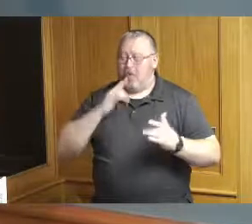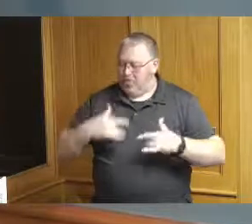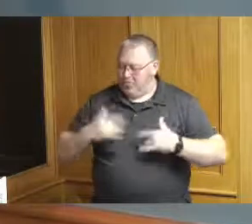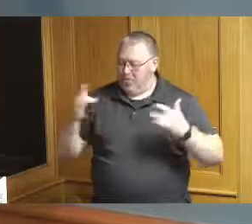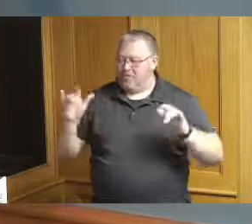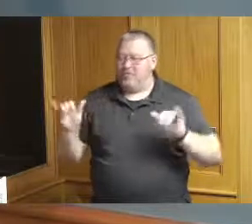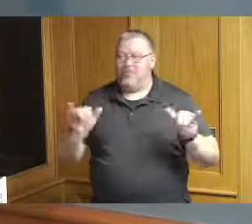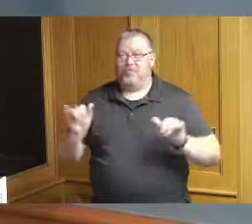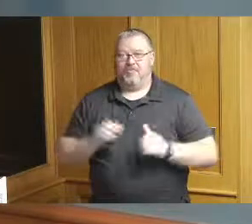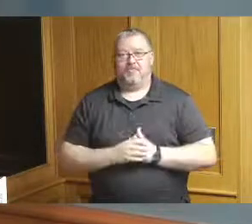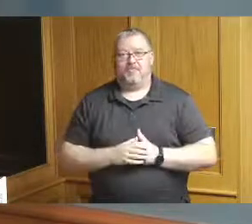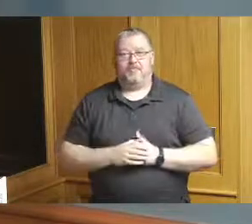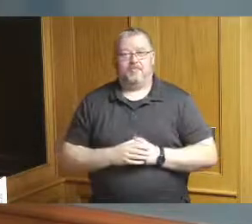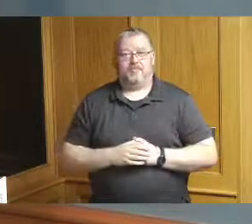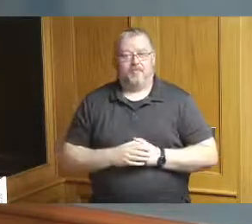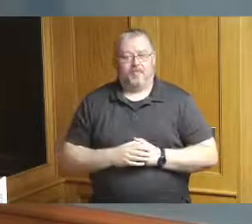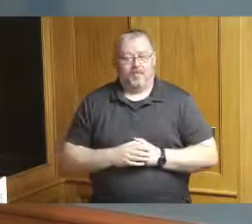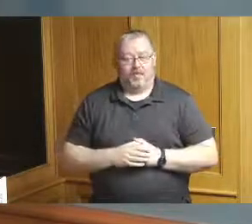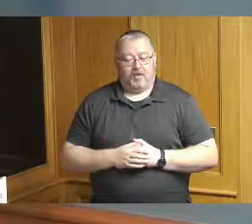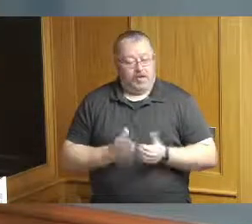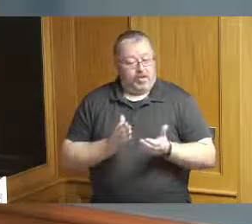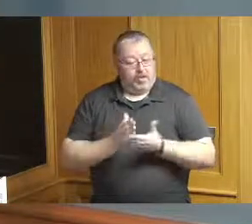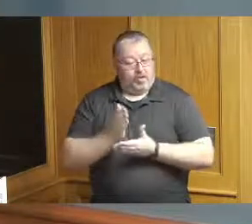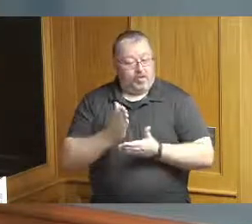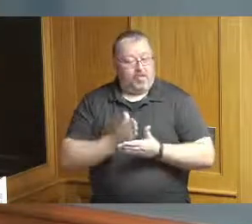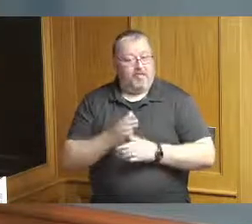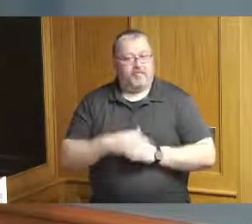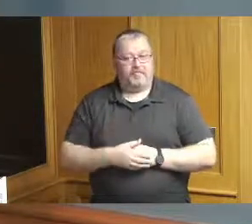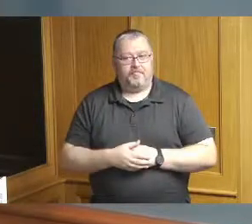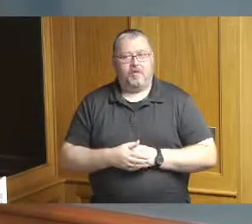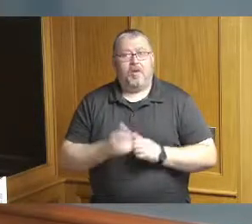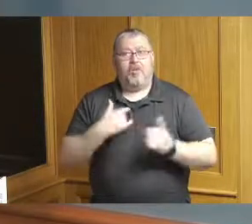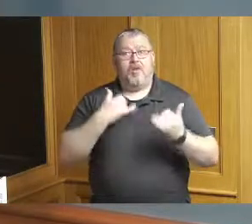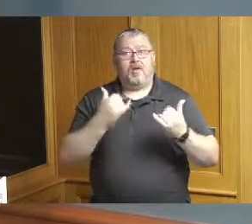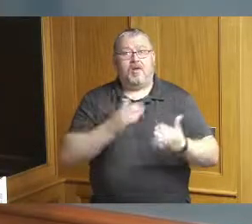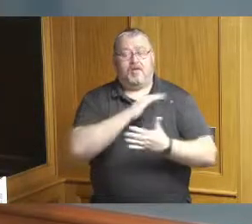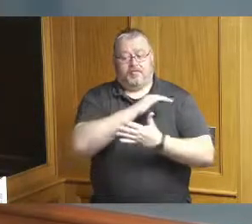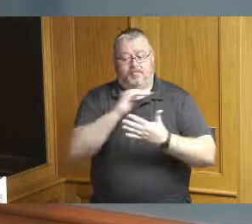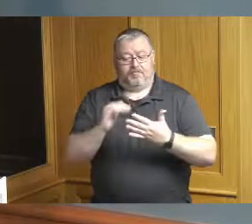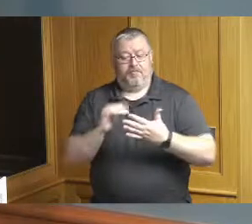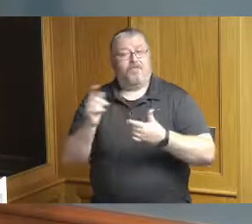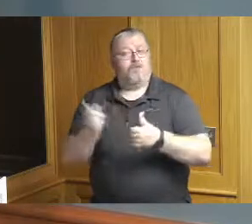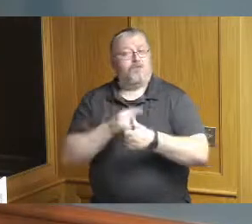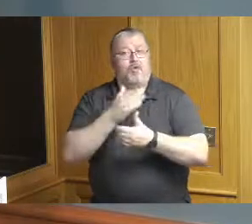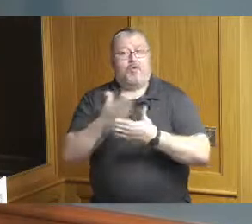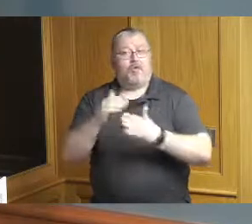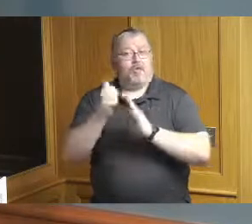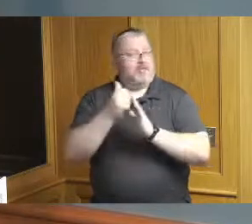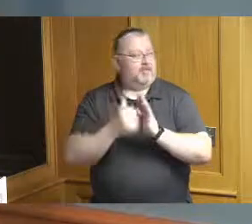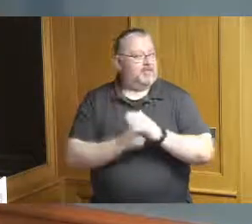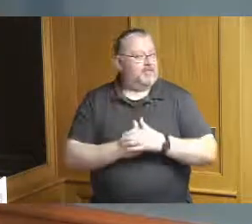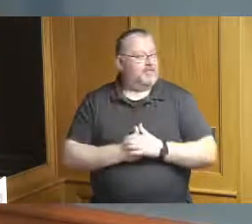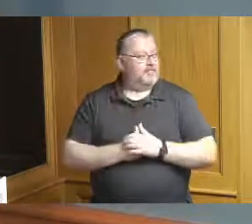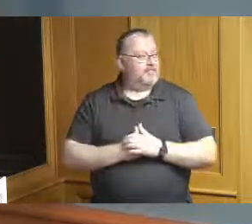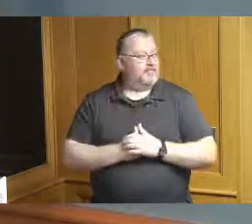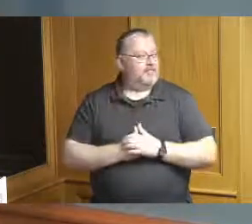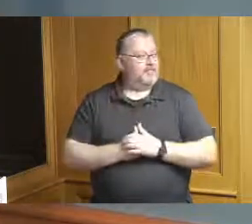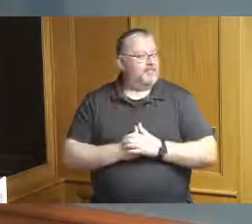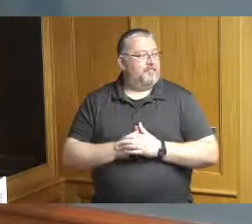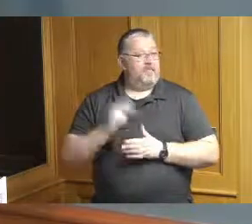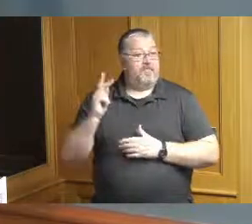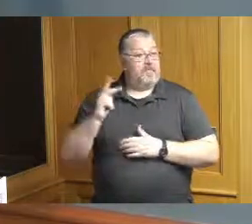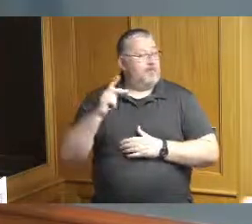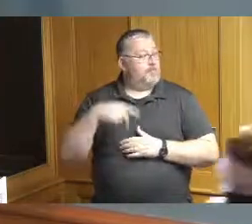um okay so we'll move to our first item on the agenda oh um Vice President Reece would you like